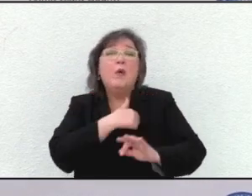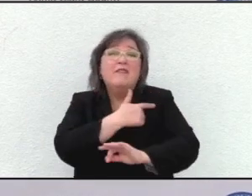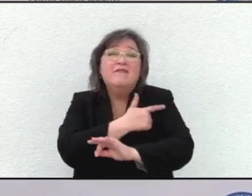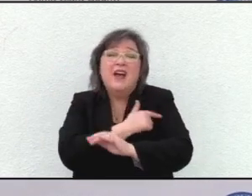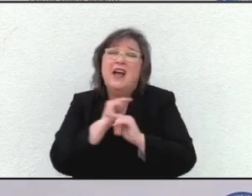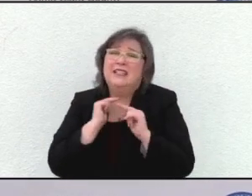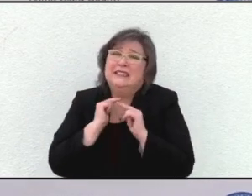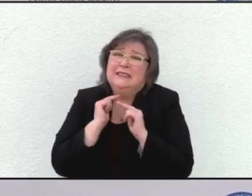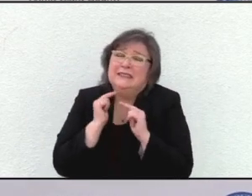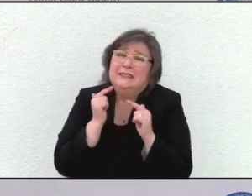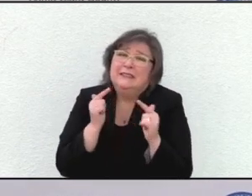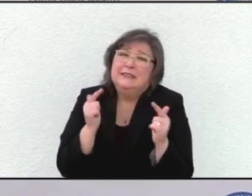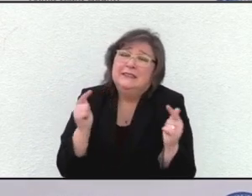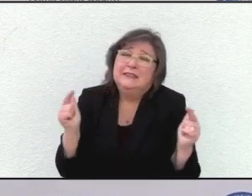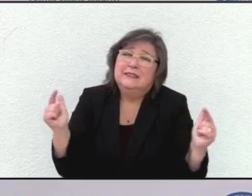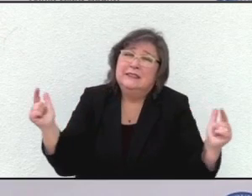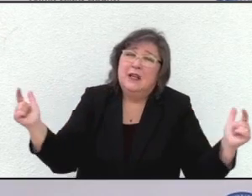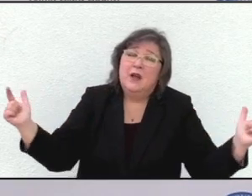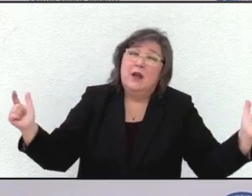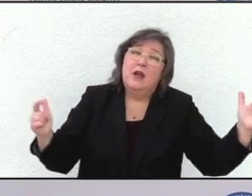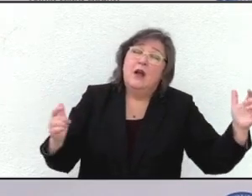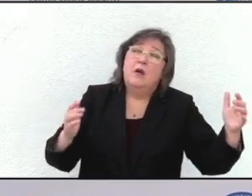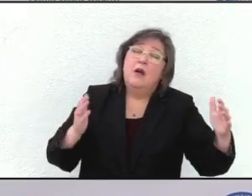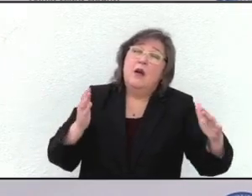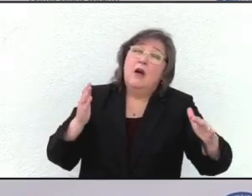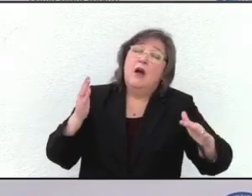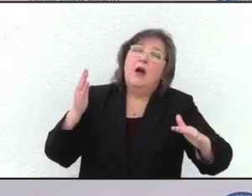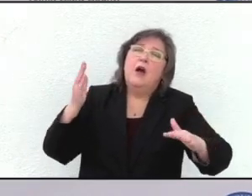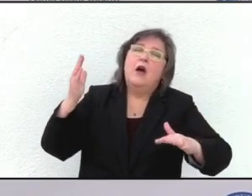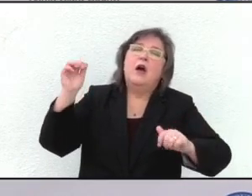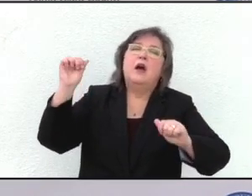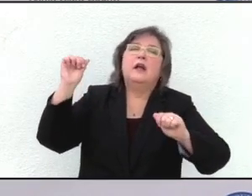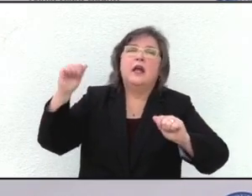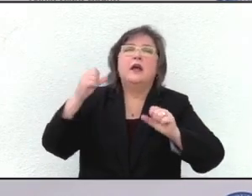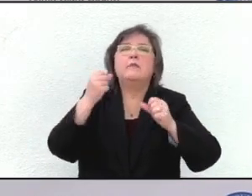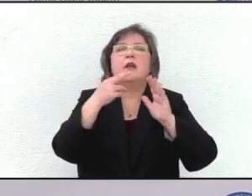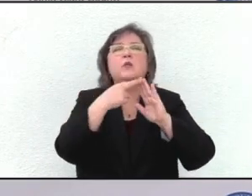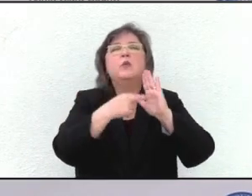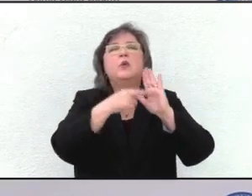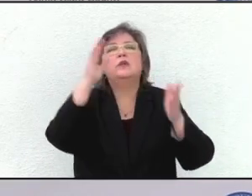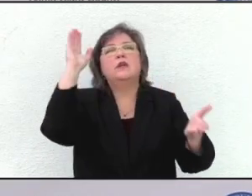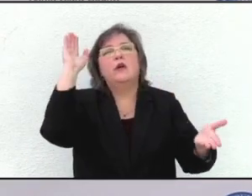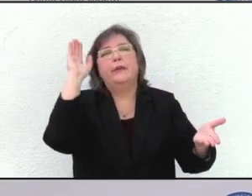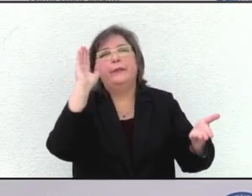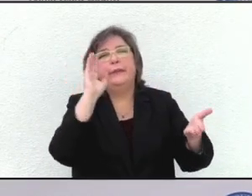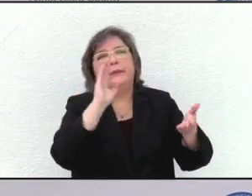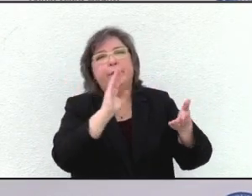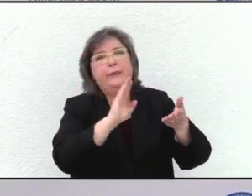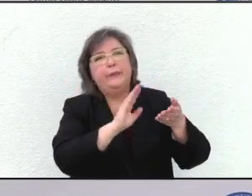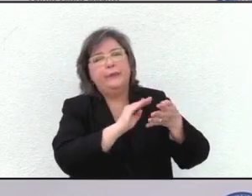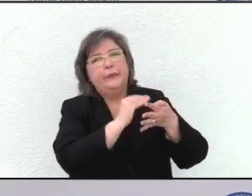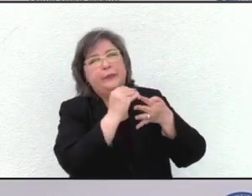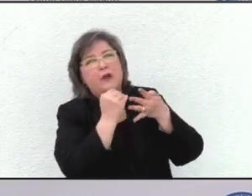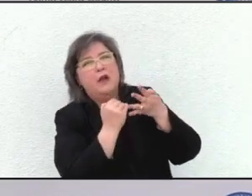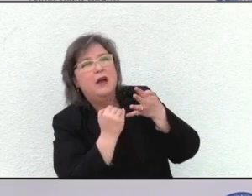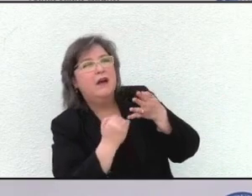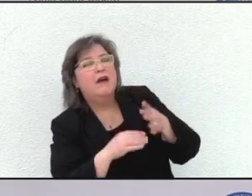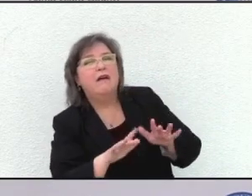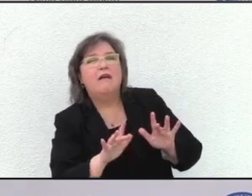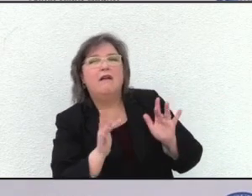we will be able to relax many of the measures that we have in place and return to some semblance